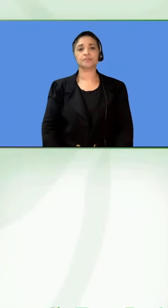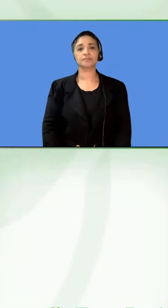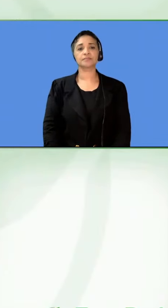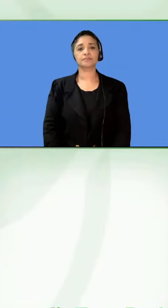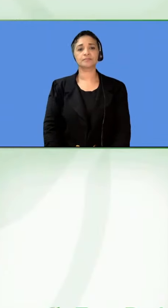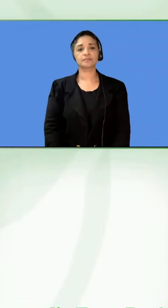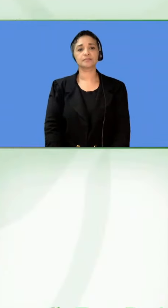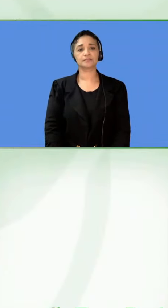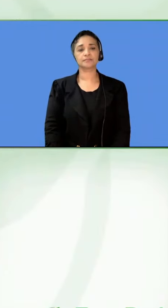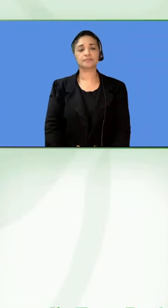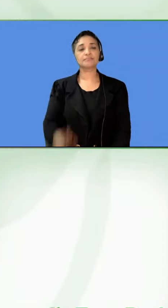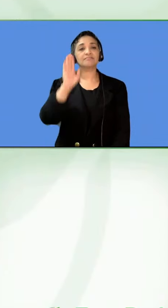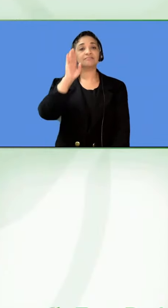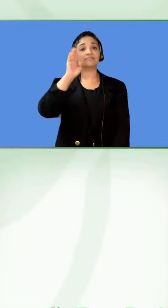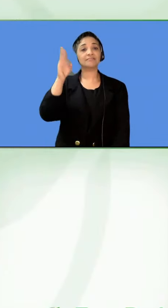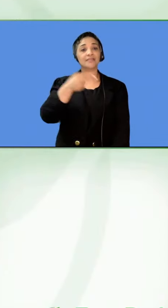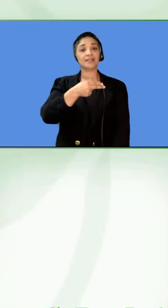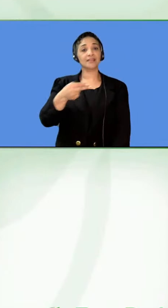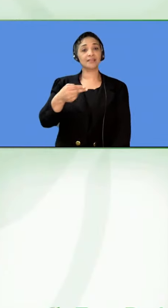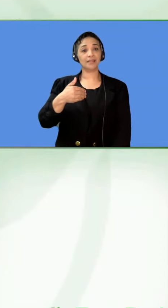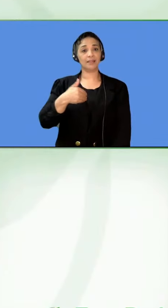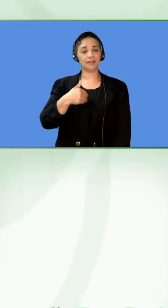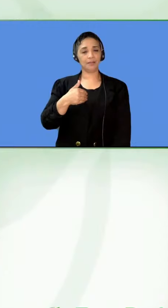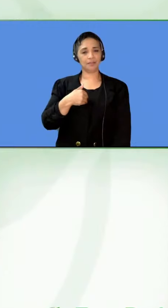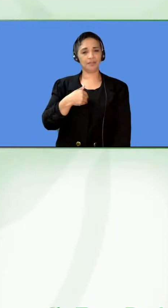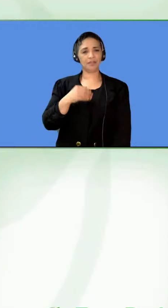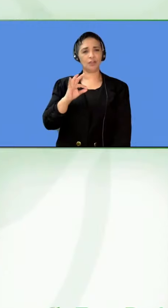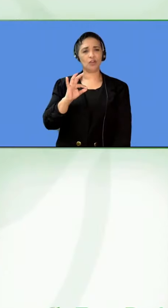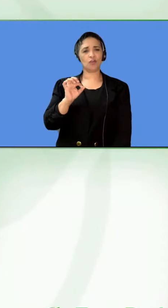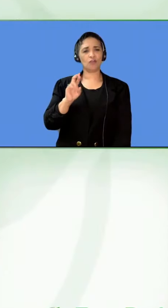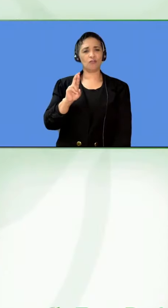I work for an organisation.